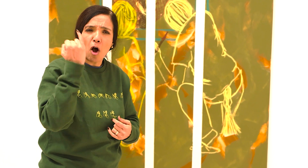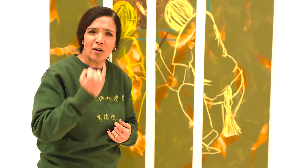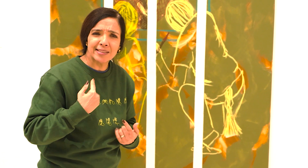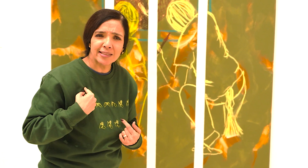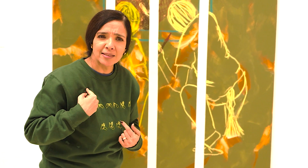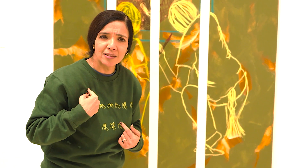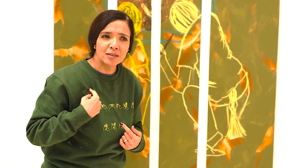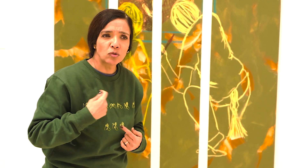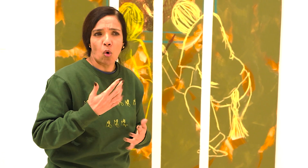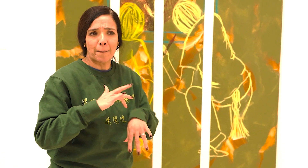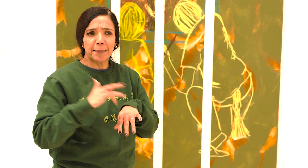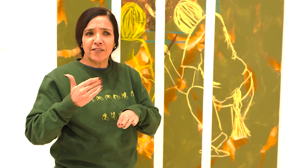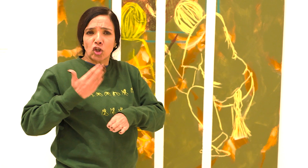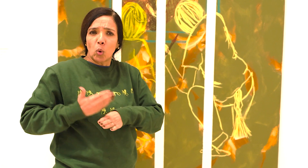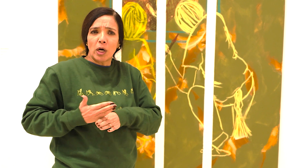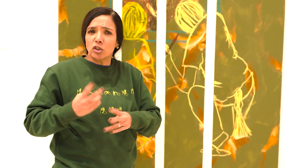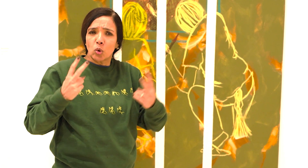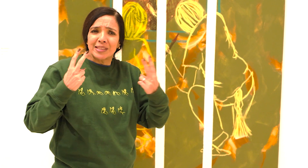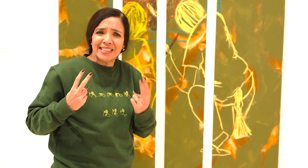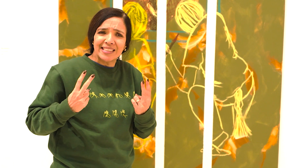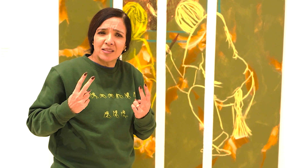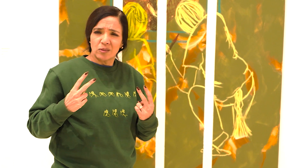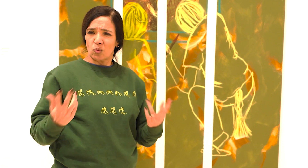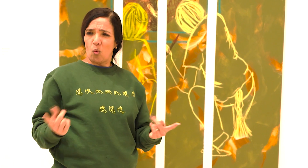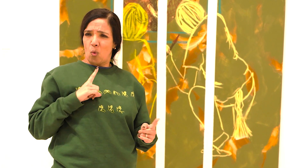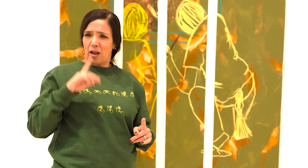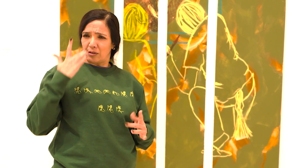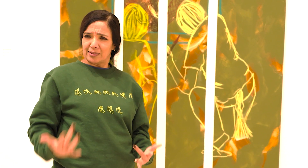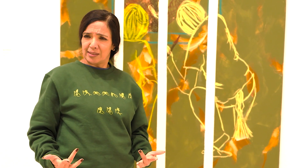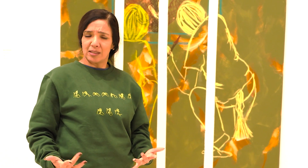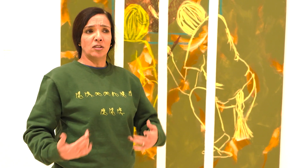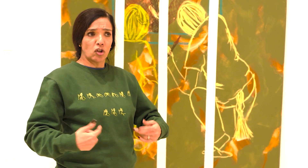but I'm thinking, "Can't you see that I'm an artist? I'm a professional. Don't you see me?"